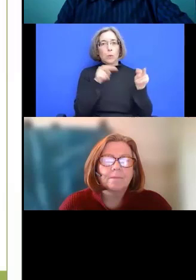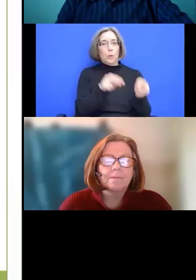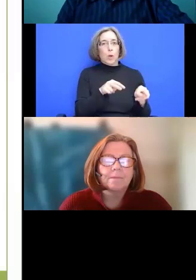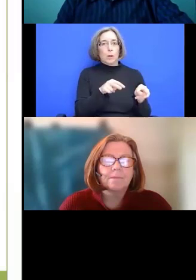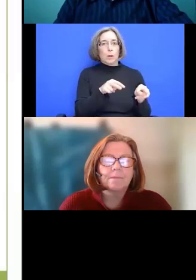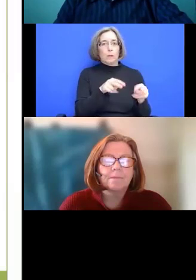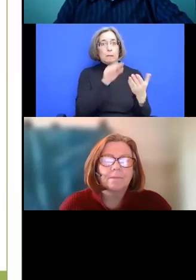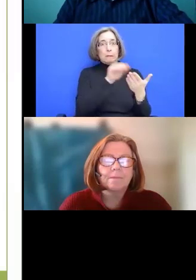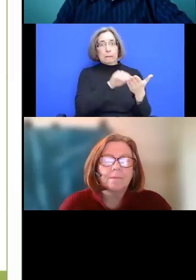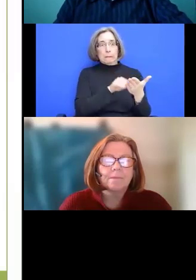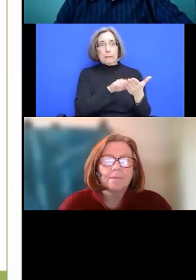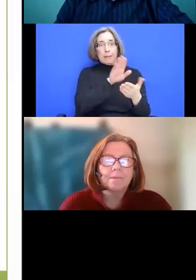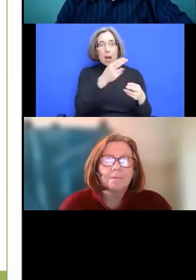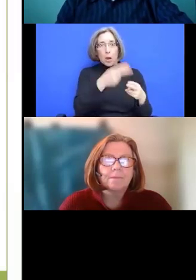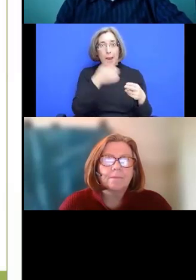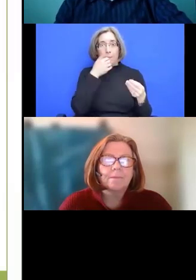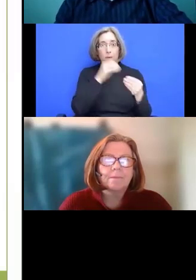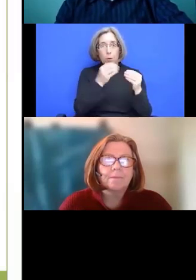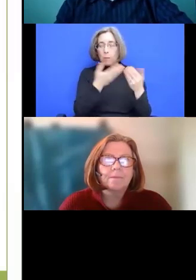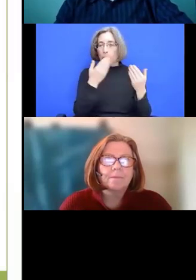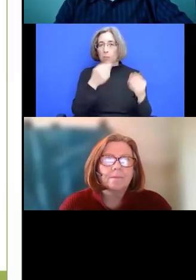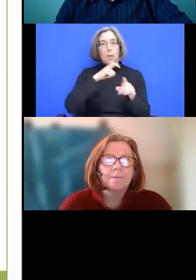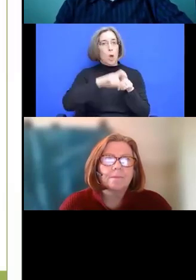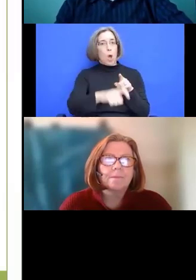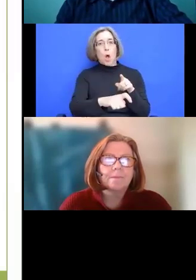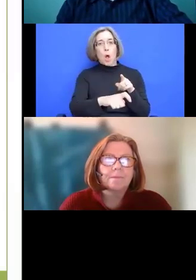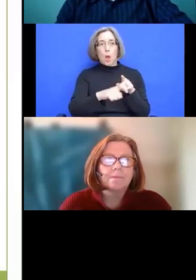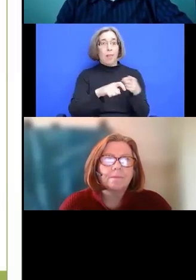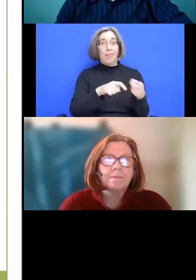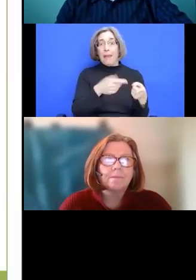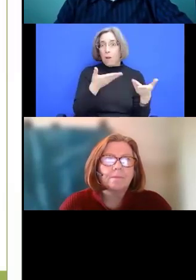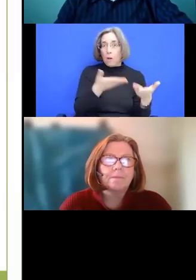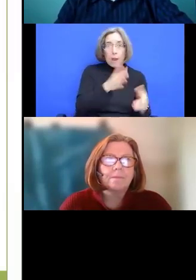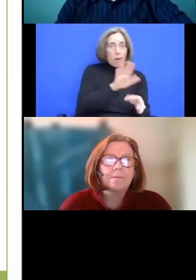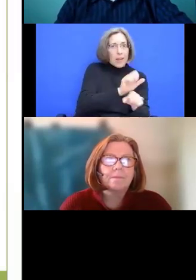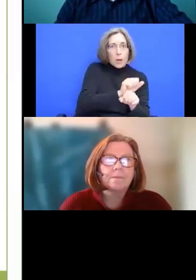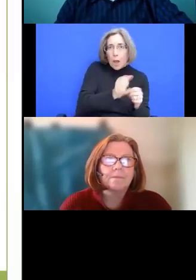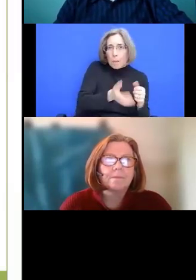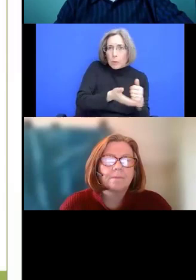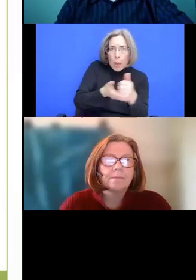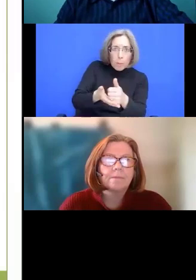call those people because that's why they're there. They're there to help you and assist you and guide you through the process.